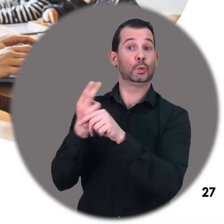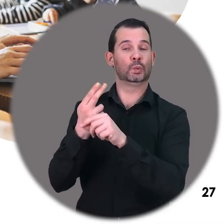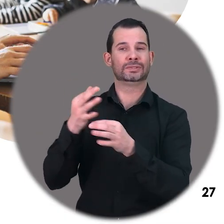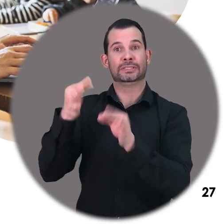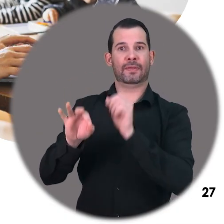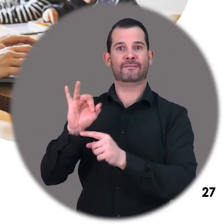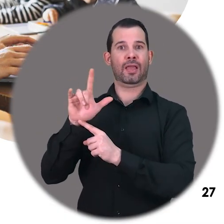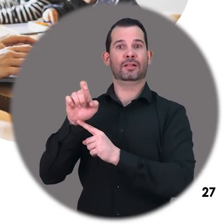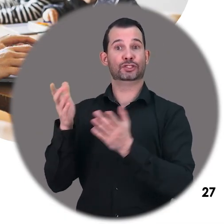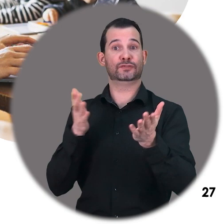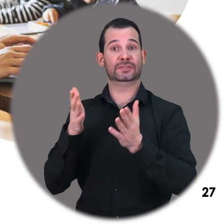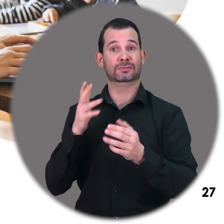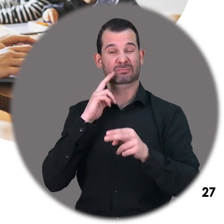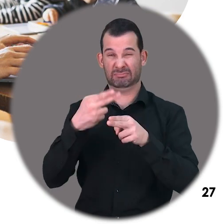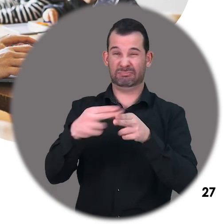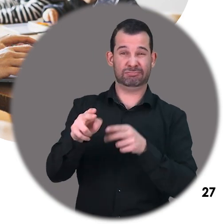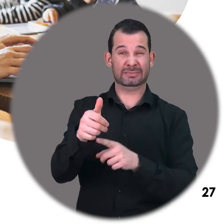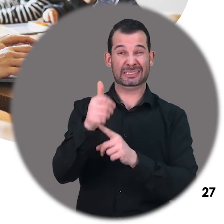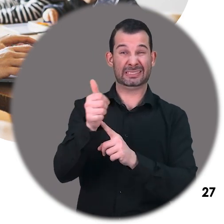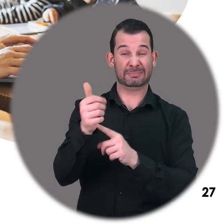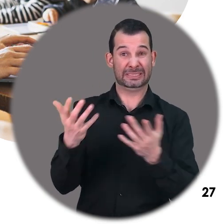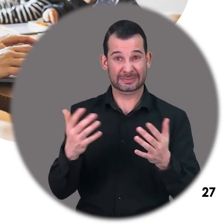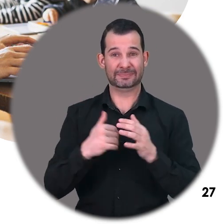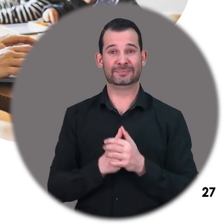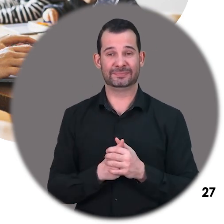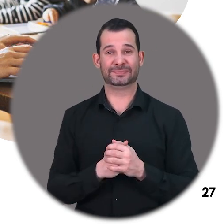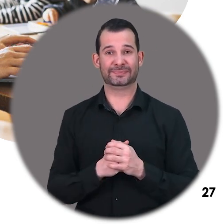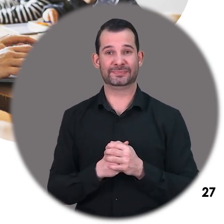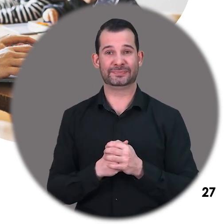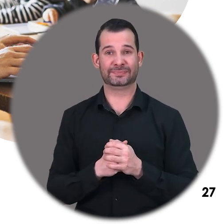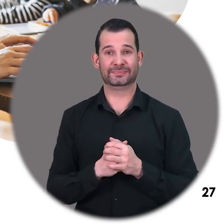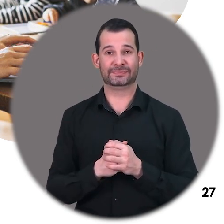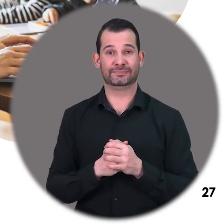using SimpleFile services in as little as 10 minutes!